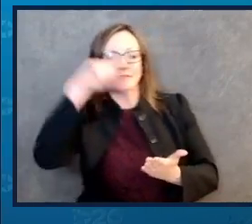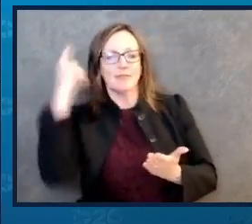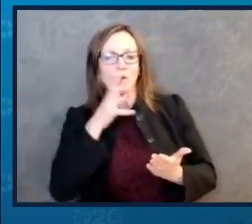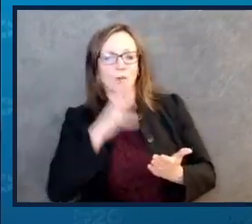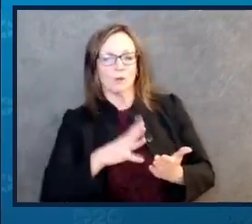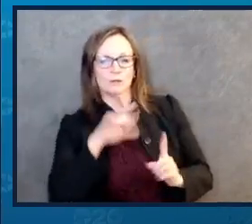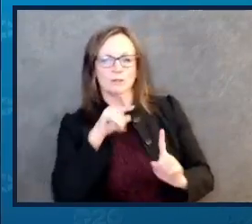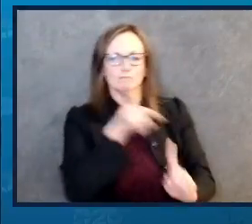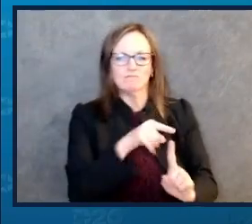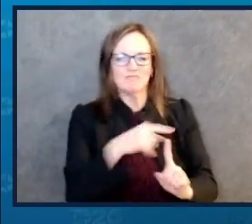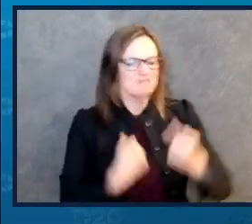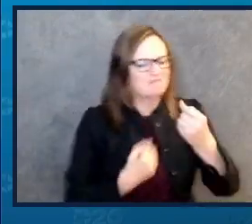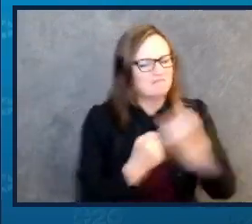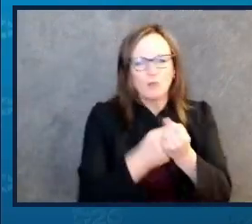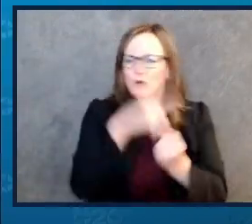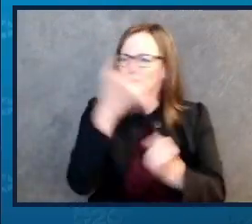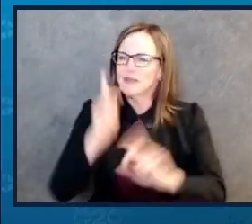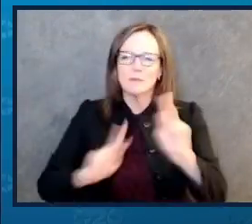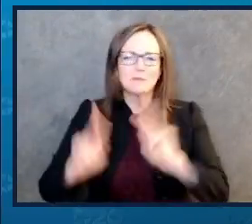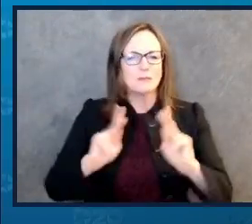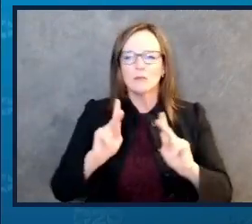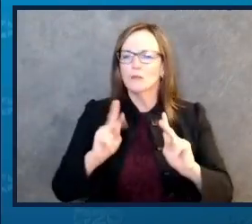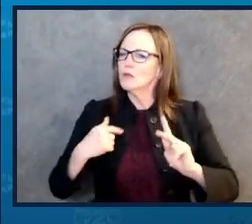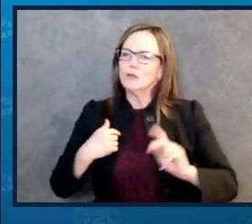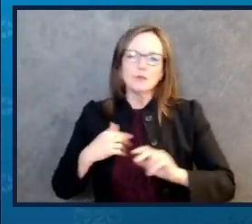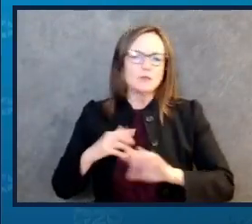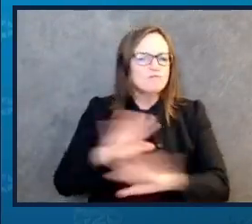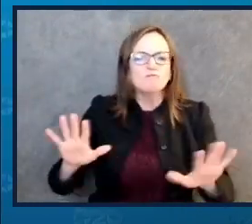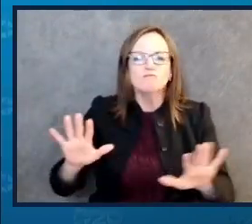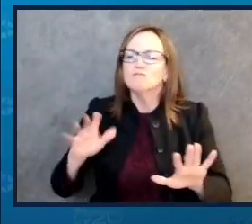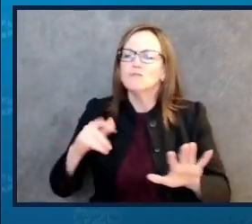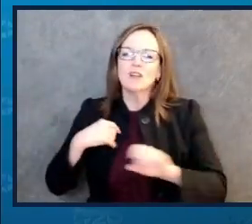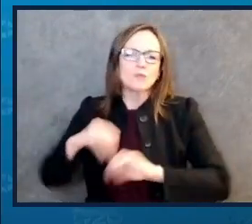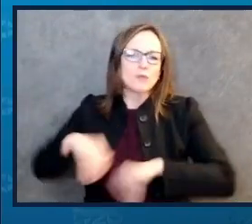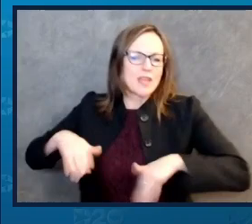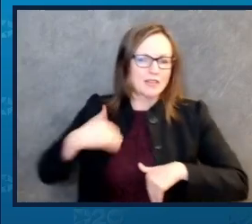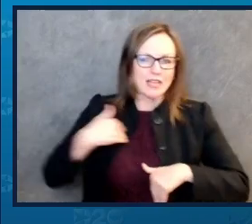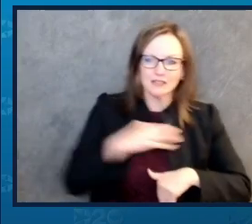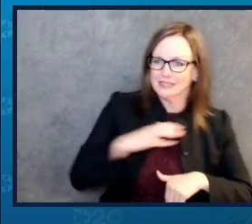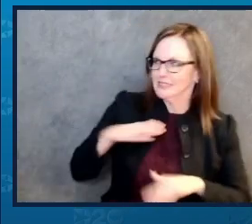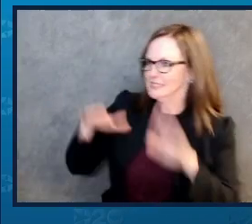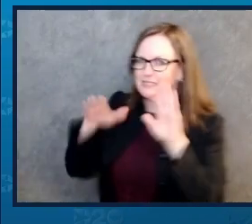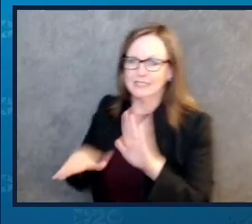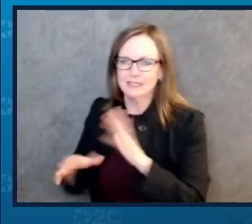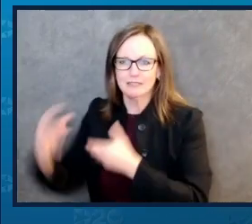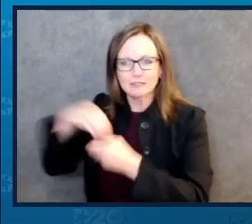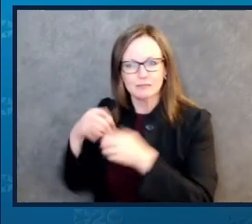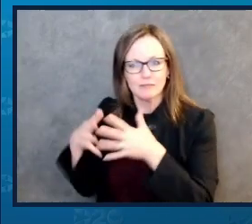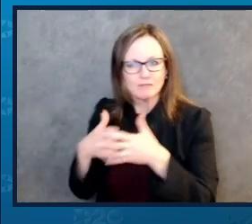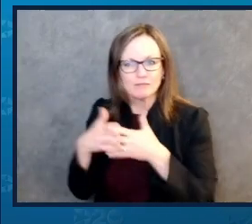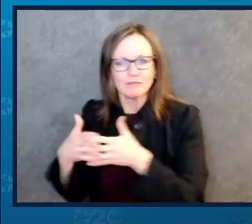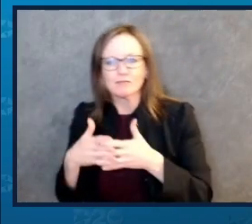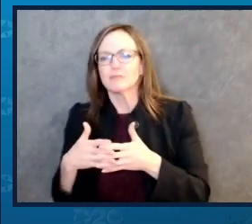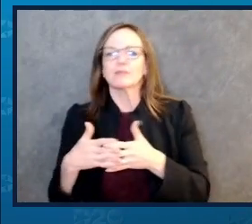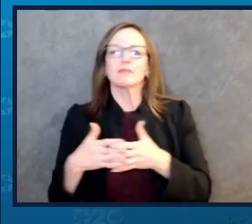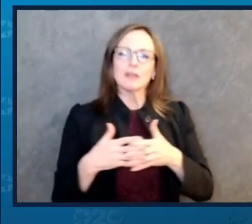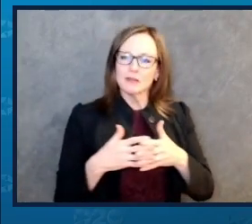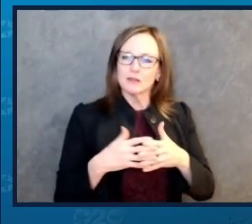CAN FIGHT FOR BLACK PEOPLE, BROWN PEOPLE, UNDOCUMENTED